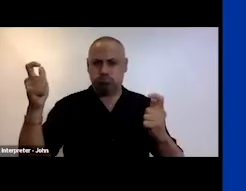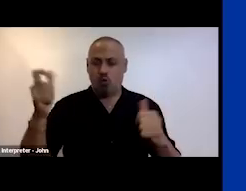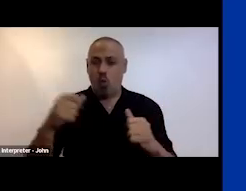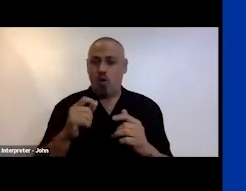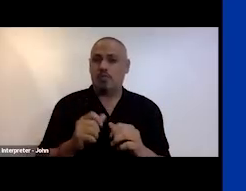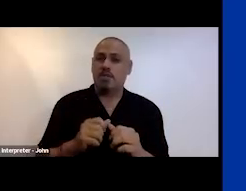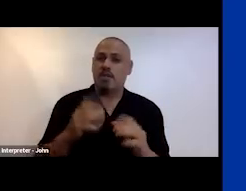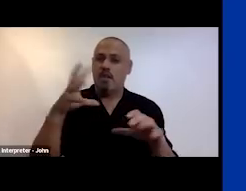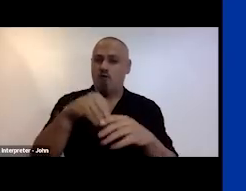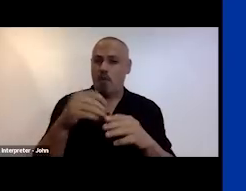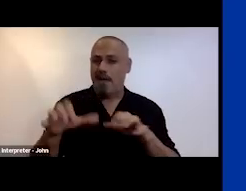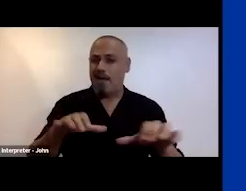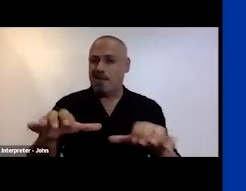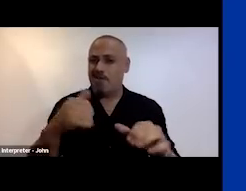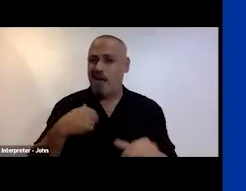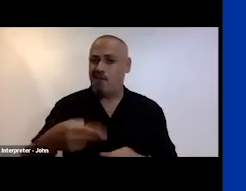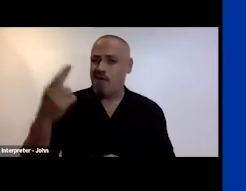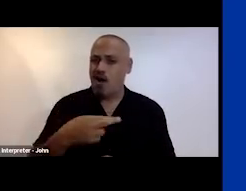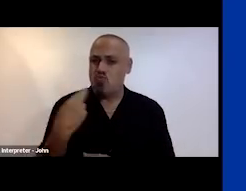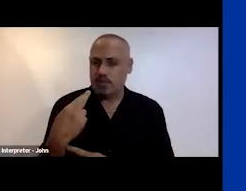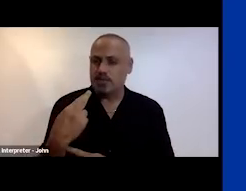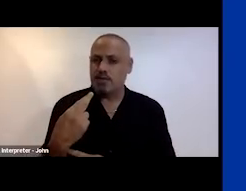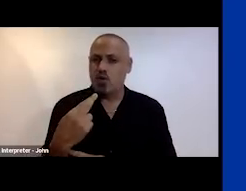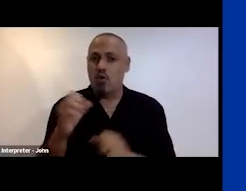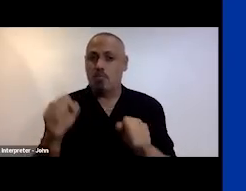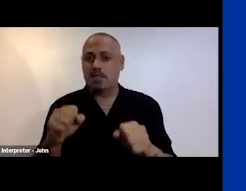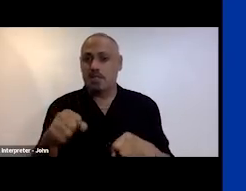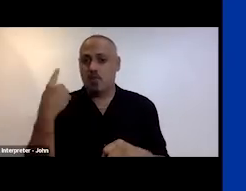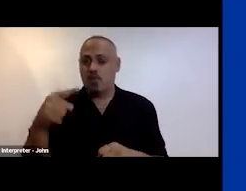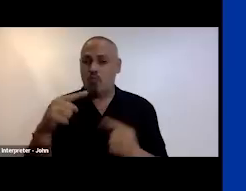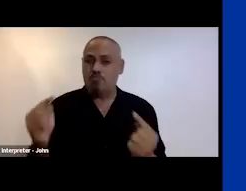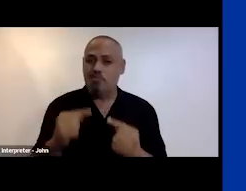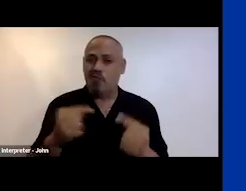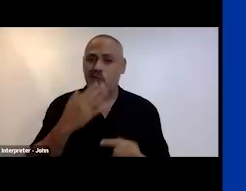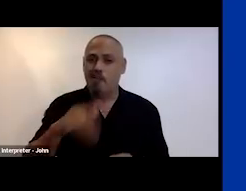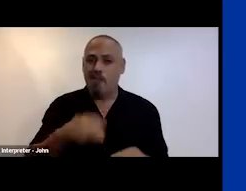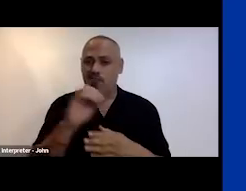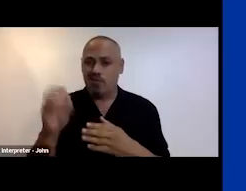in activities that had high risk or potential for painful or bad outcomes or consequences